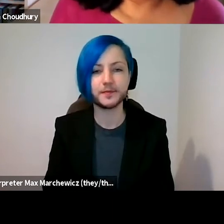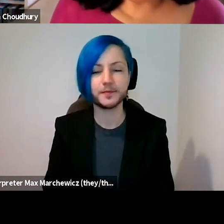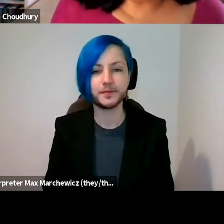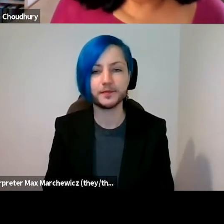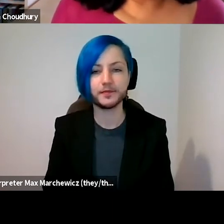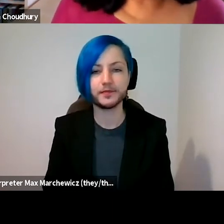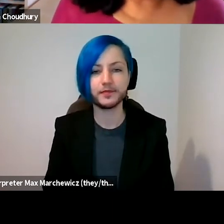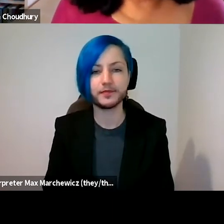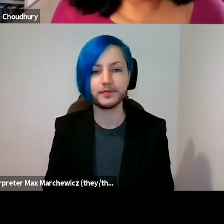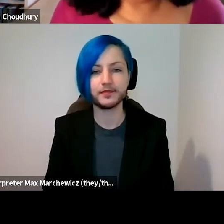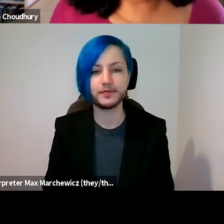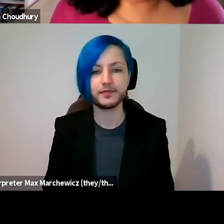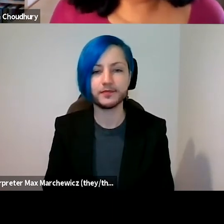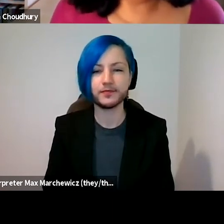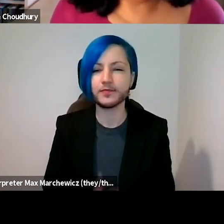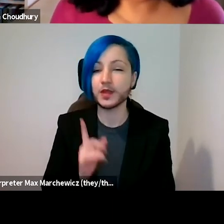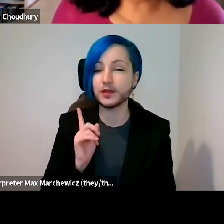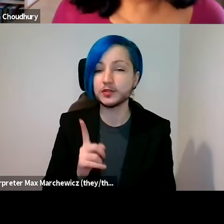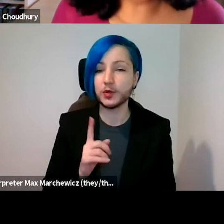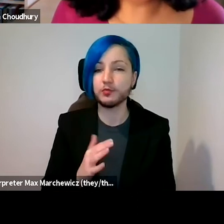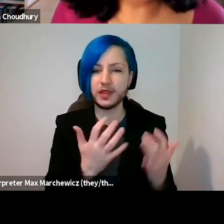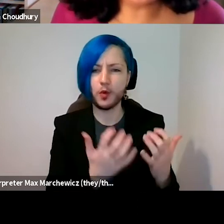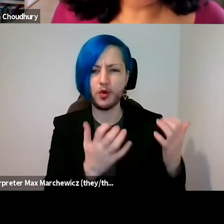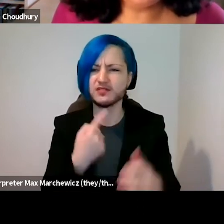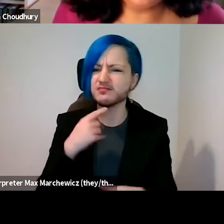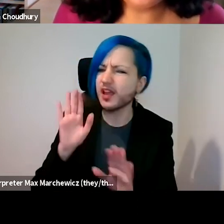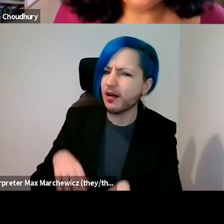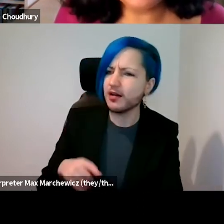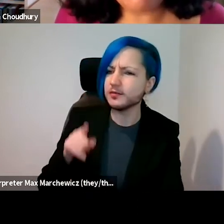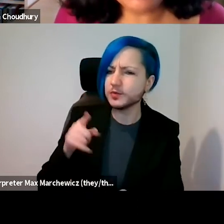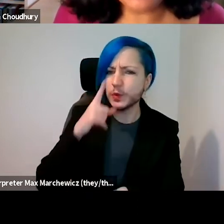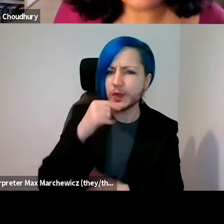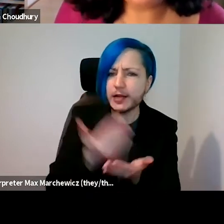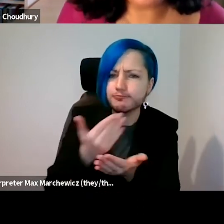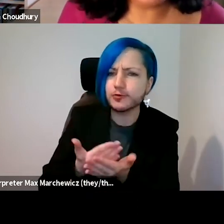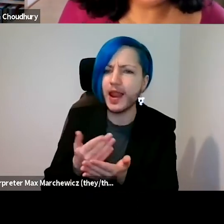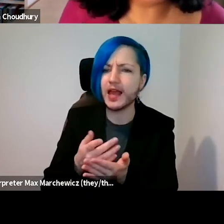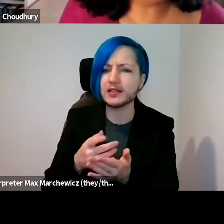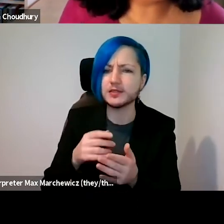So to that question, that "How could you, Mr. Croftangry, collect all these hard words about India?"